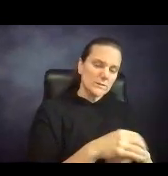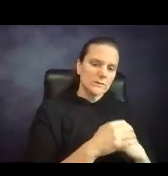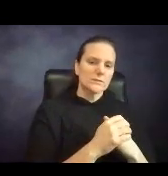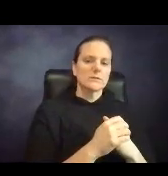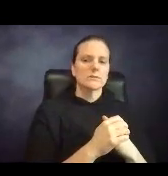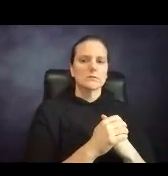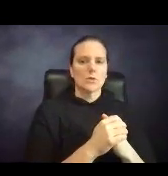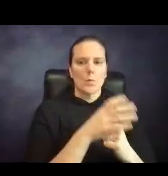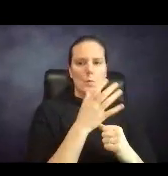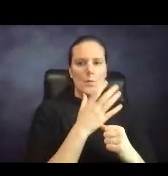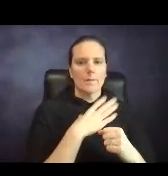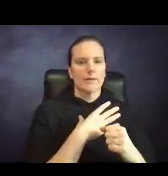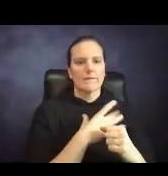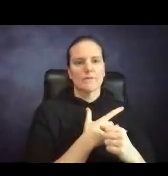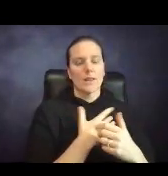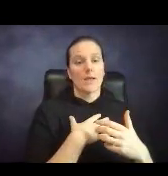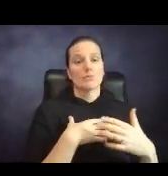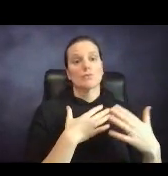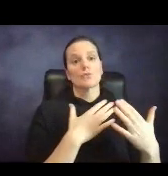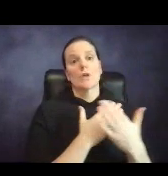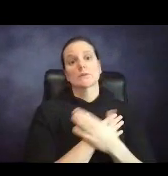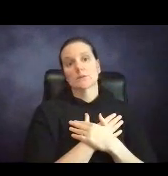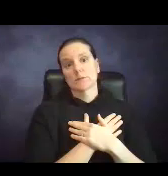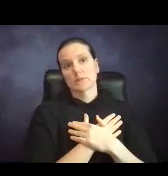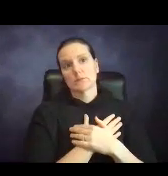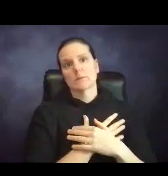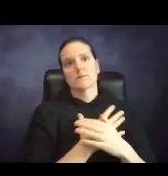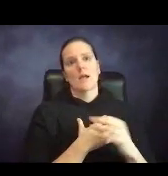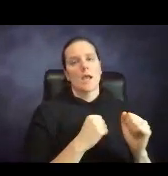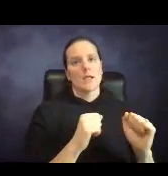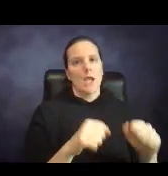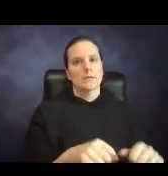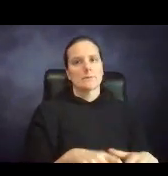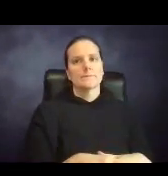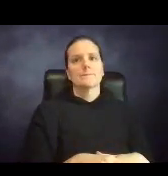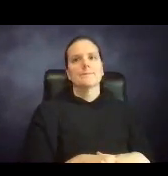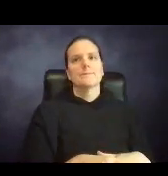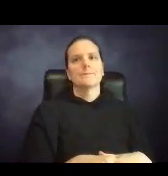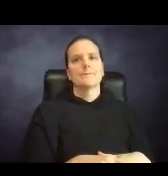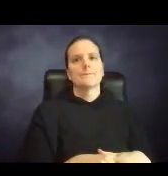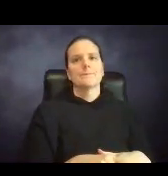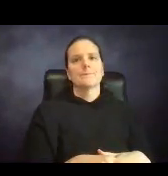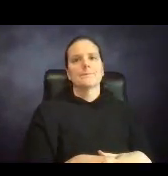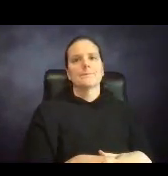It's just this resting like I got this, I got this. Like I said, it has to be prescribed off-label